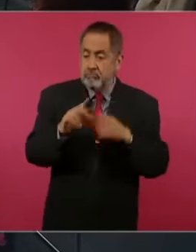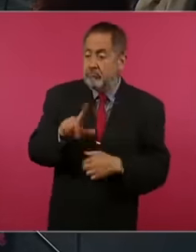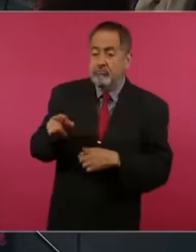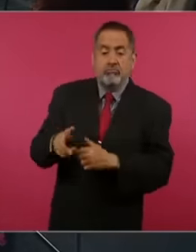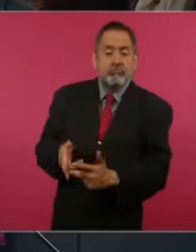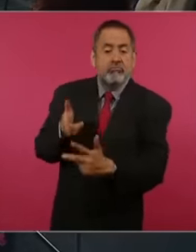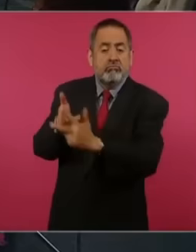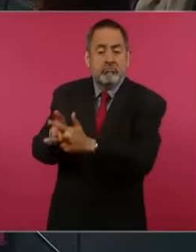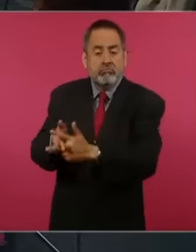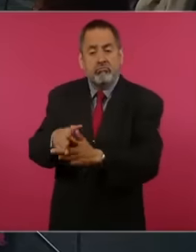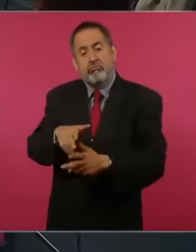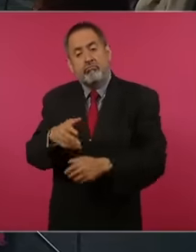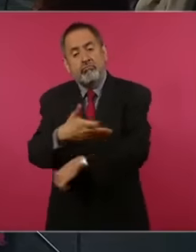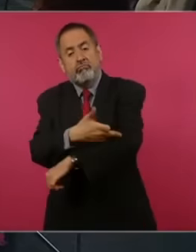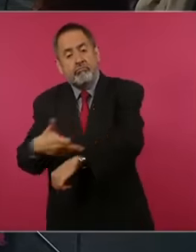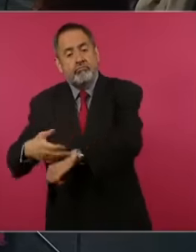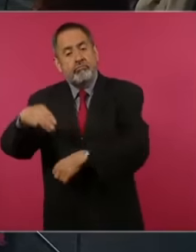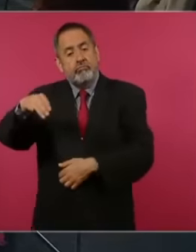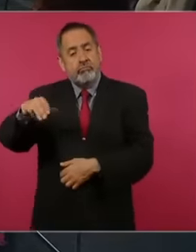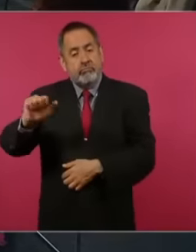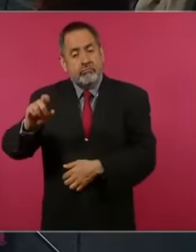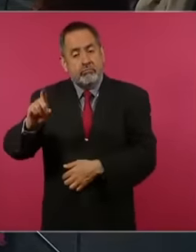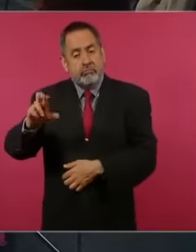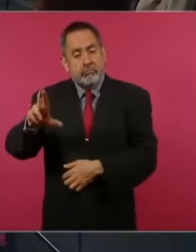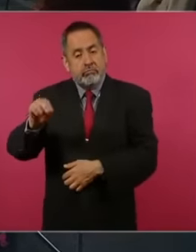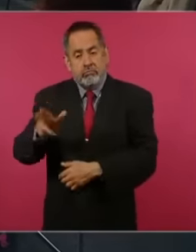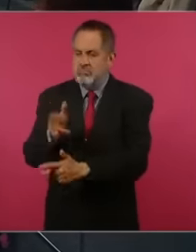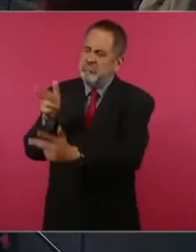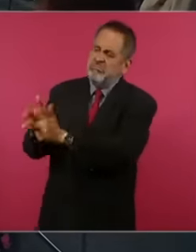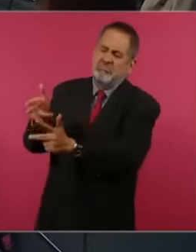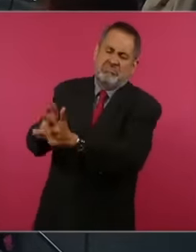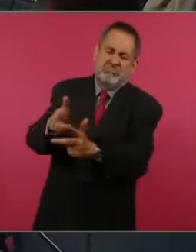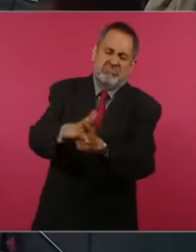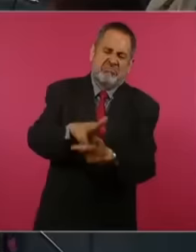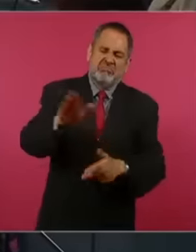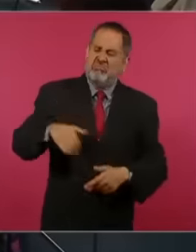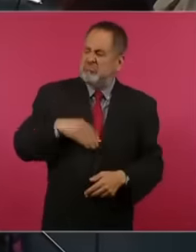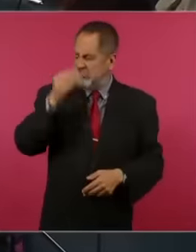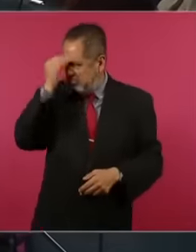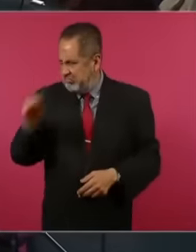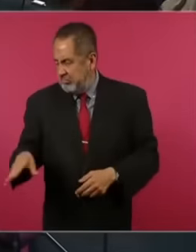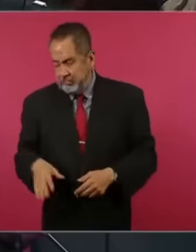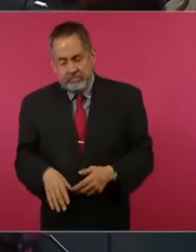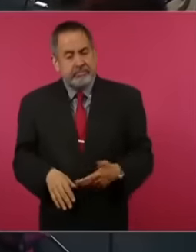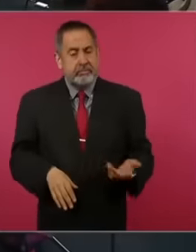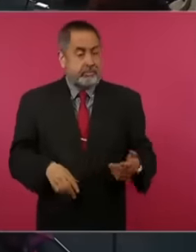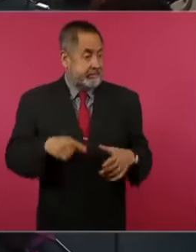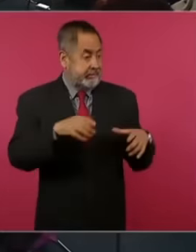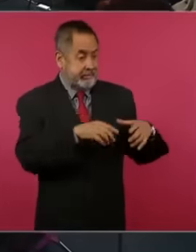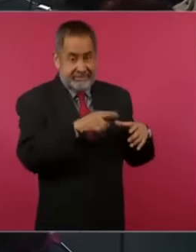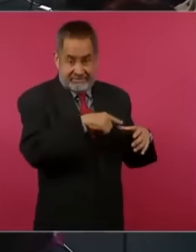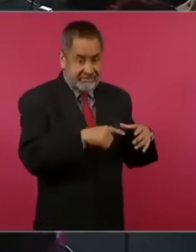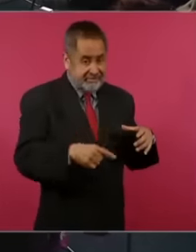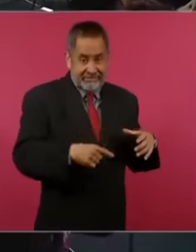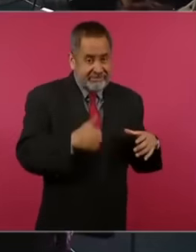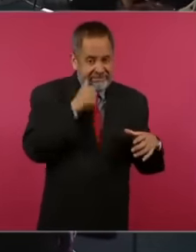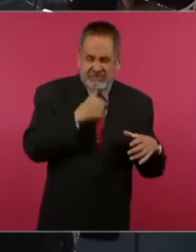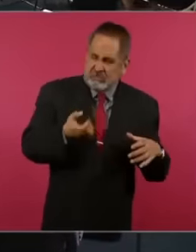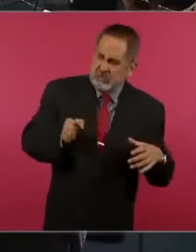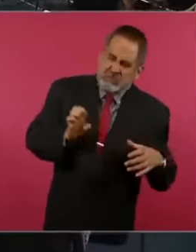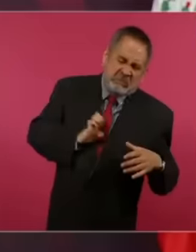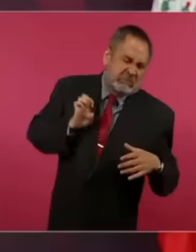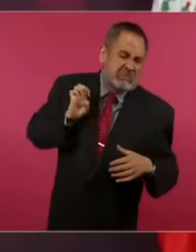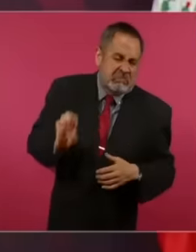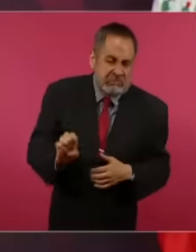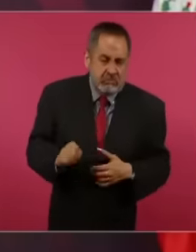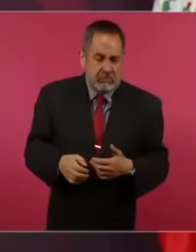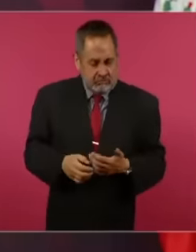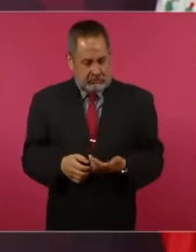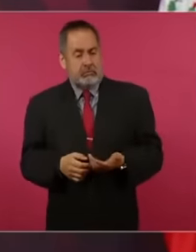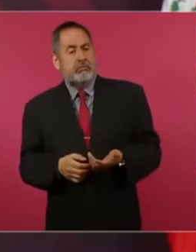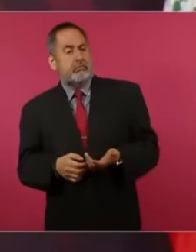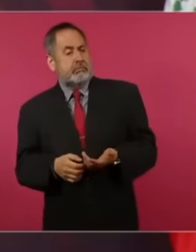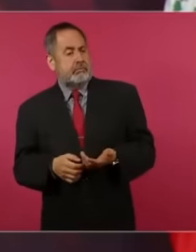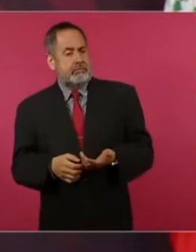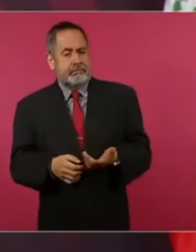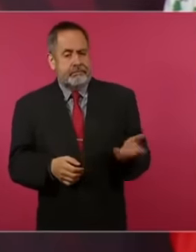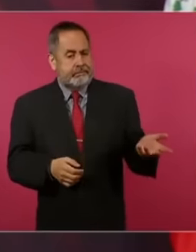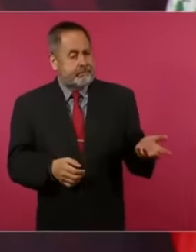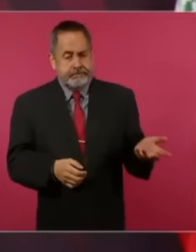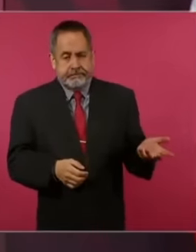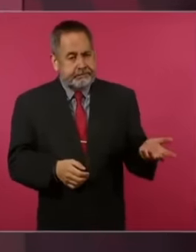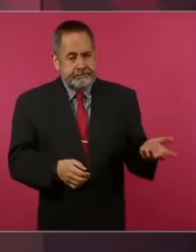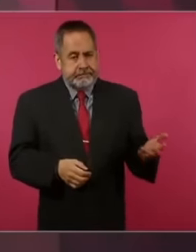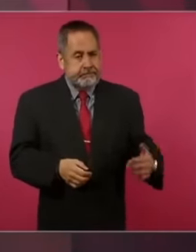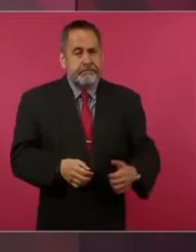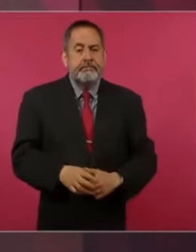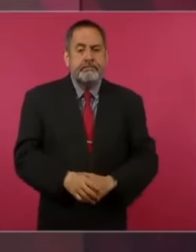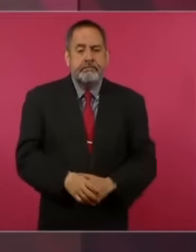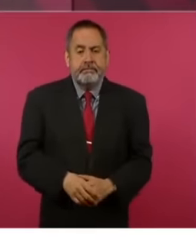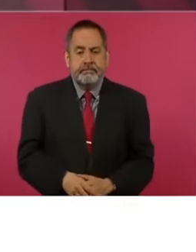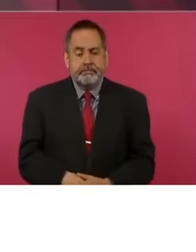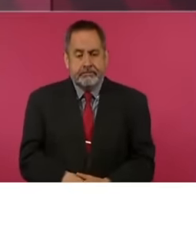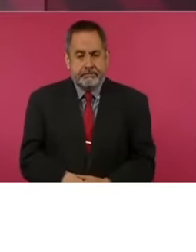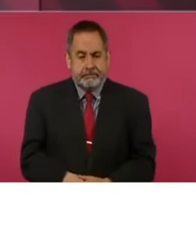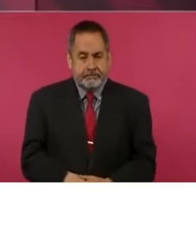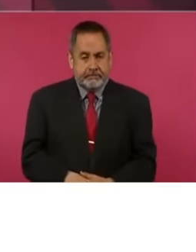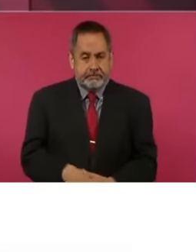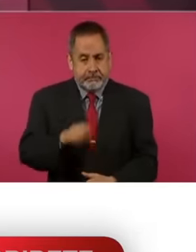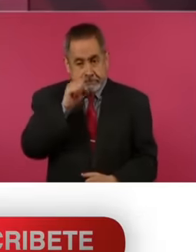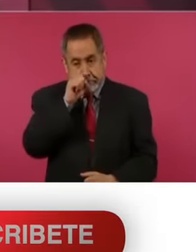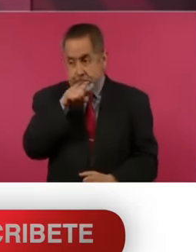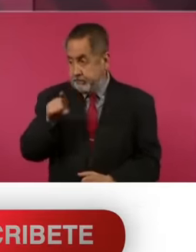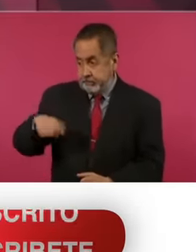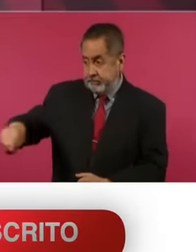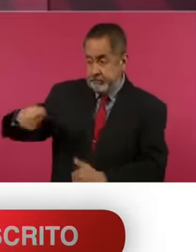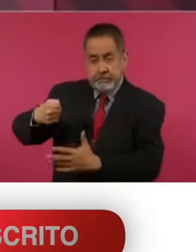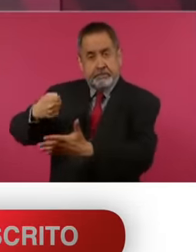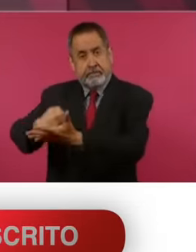Maderos and hatred because it usually happens that when someone who fights for freedom for justice for